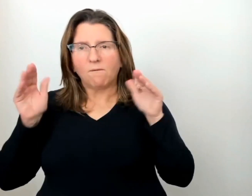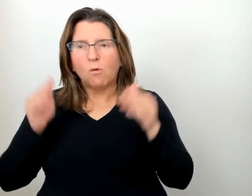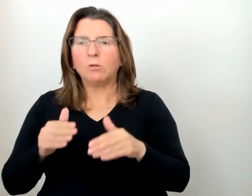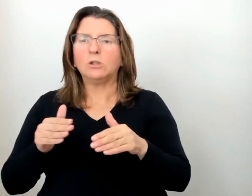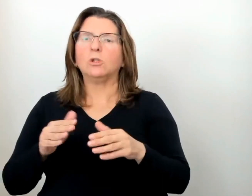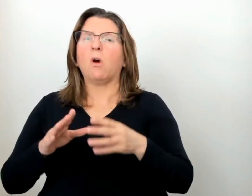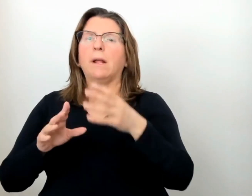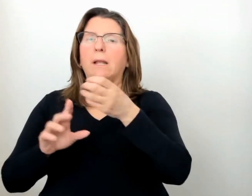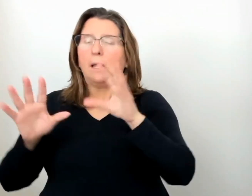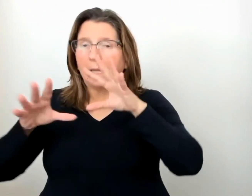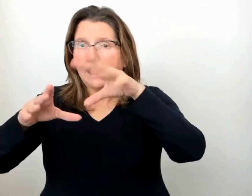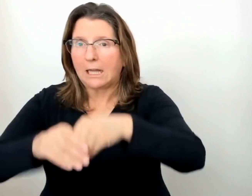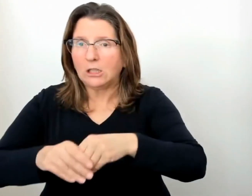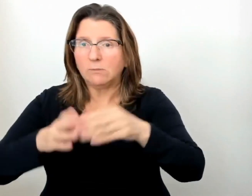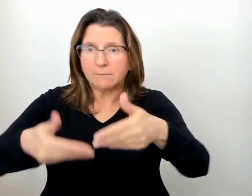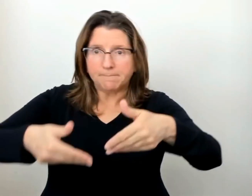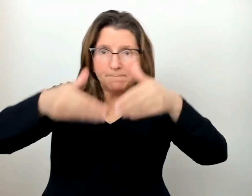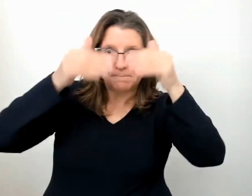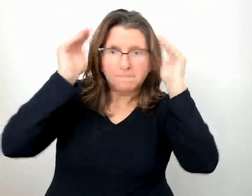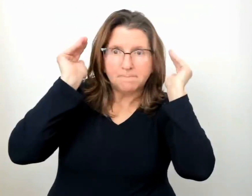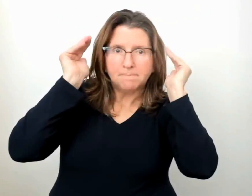First we'll look at 'engagement' in a bit more detail.